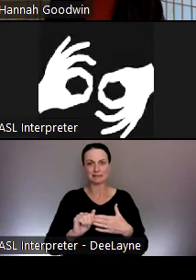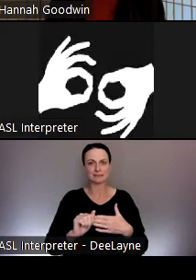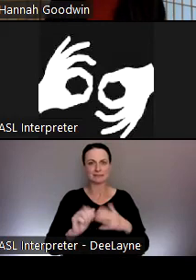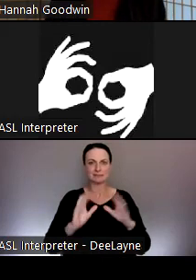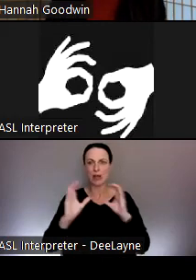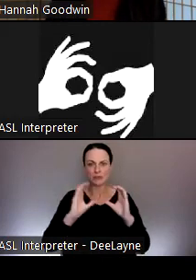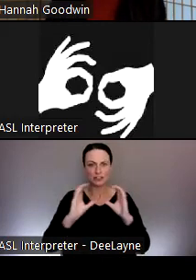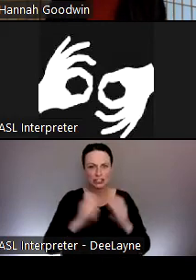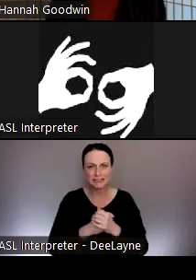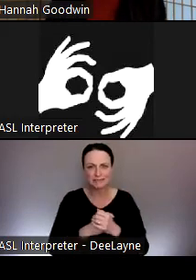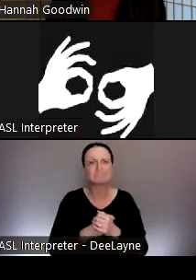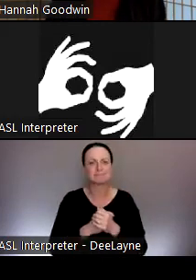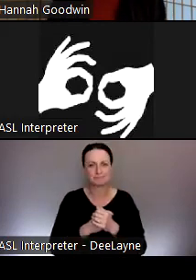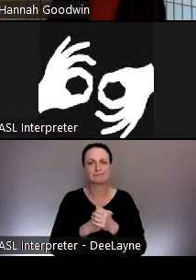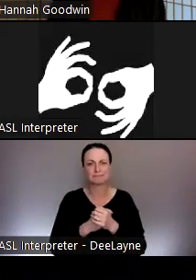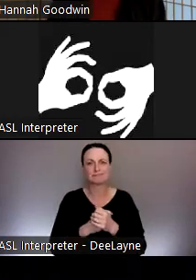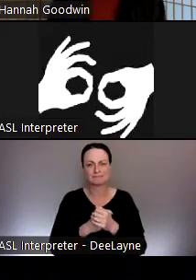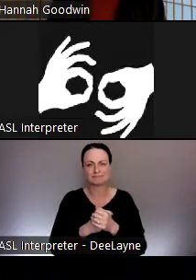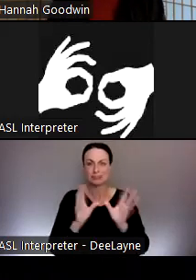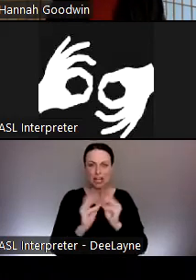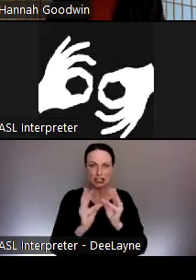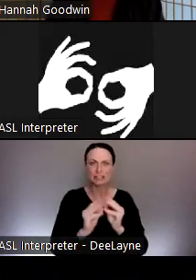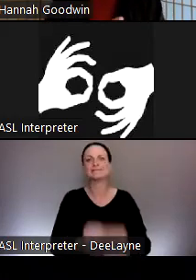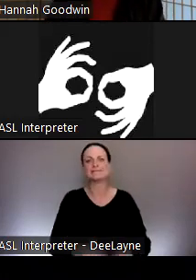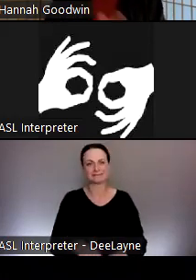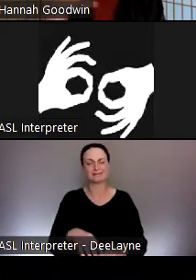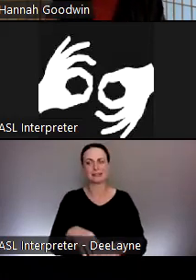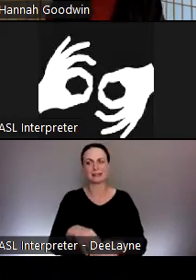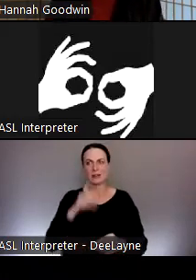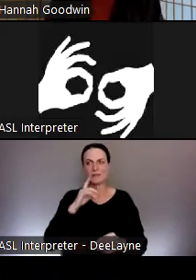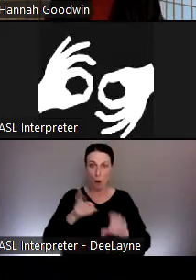and session participants through that process.